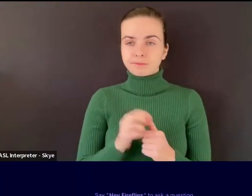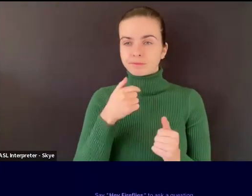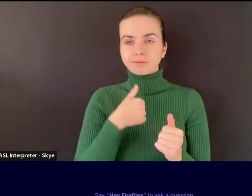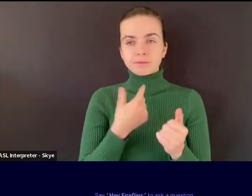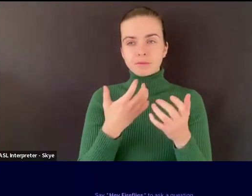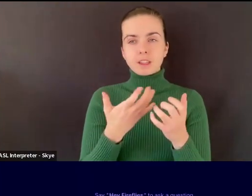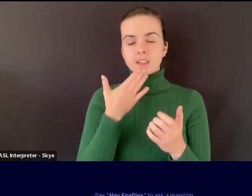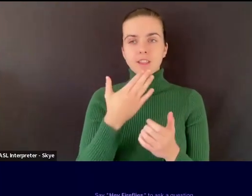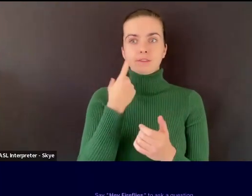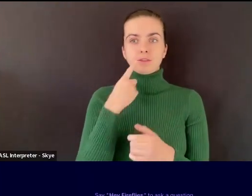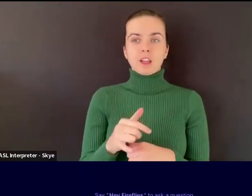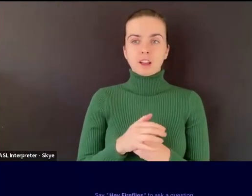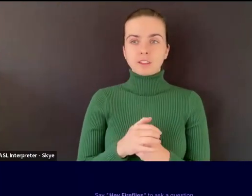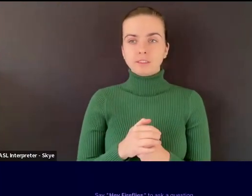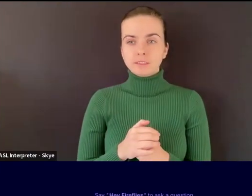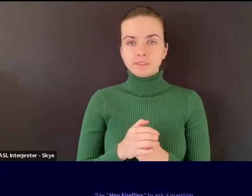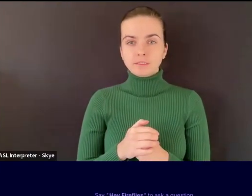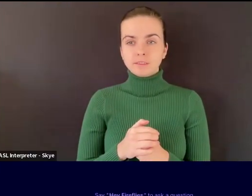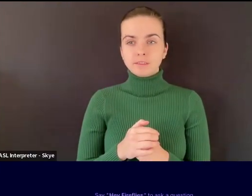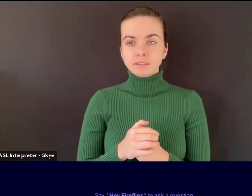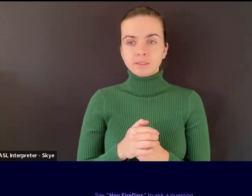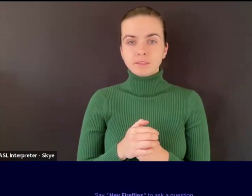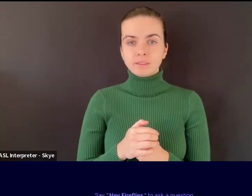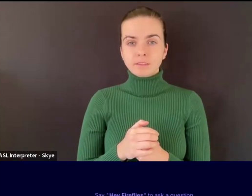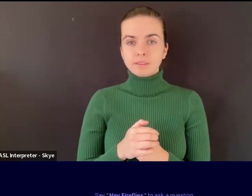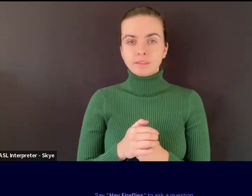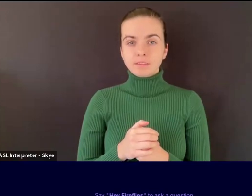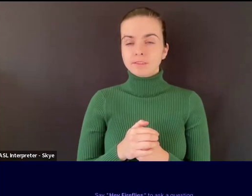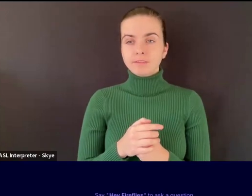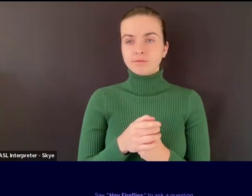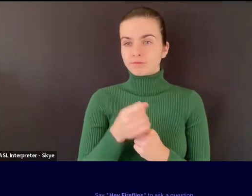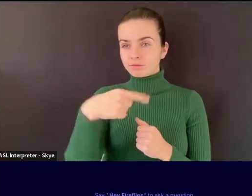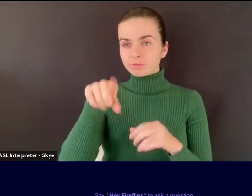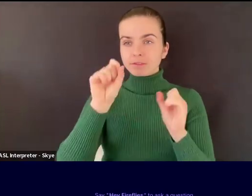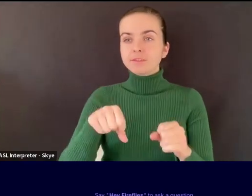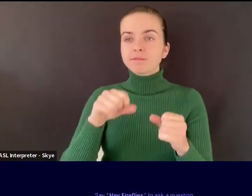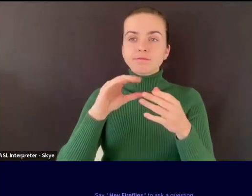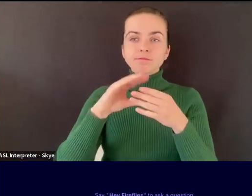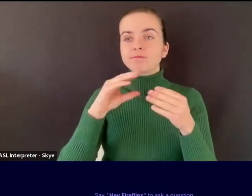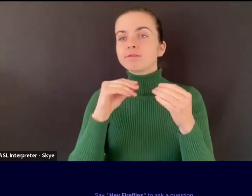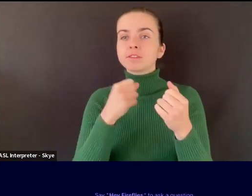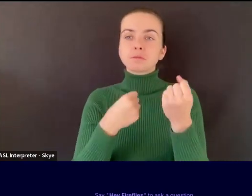thank you for that. And feel free to give some love to Michelle in the chat if you would like.